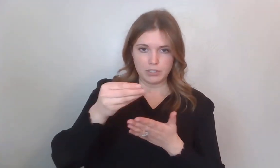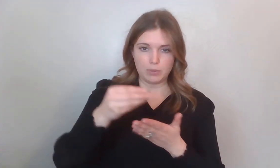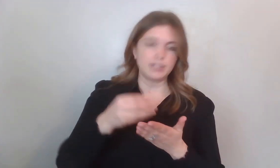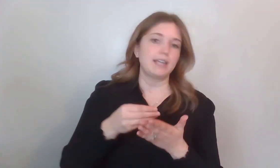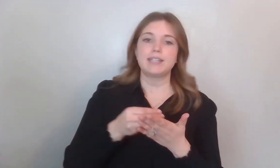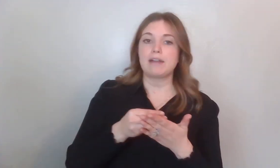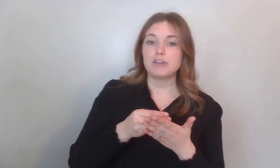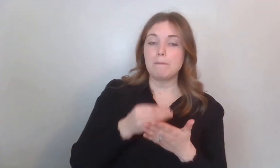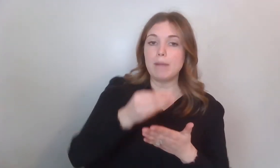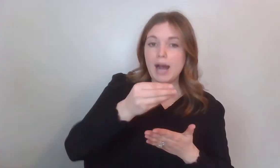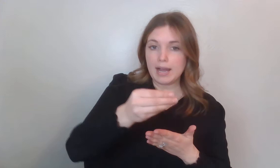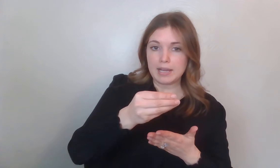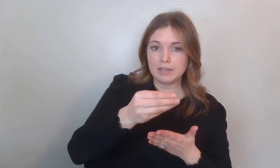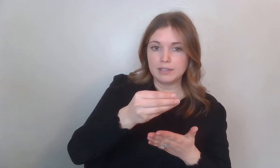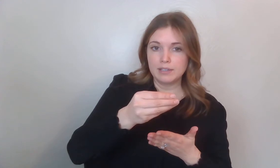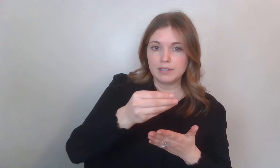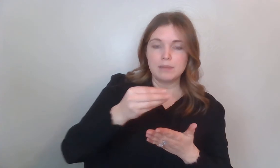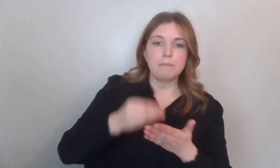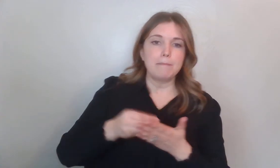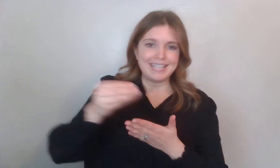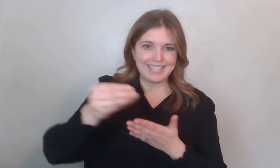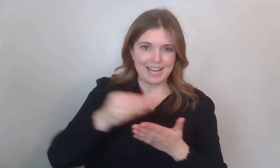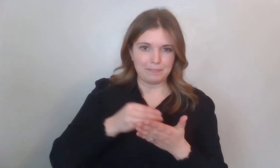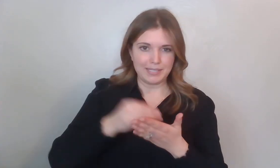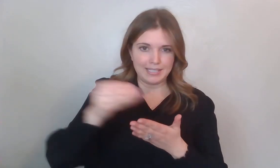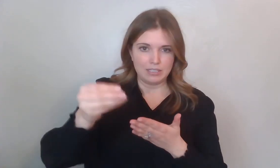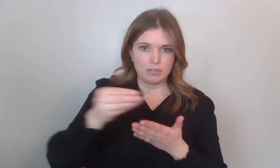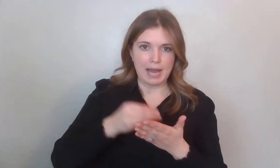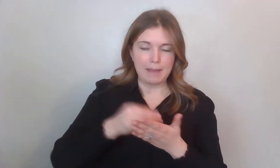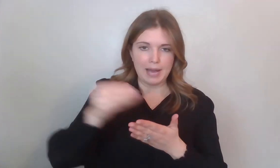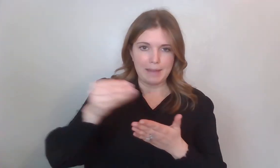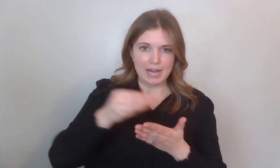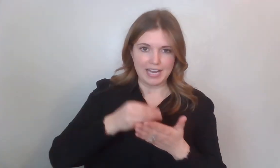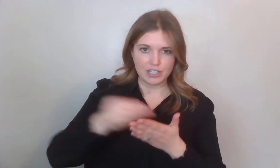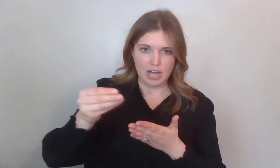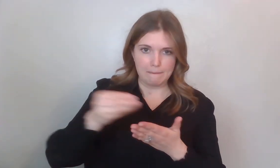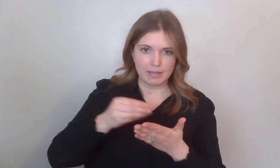So it's that sign for BUY many times BUY BUY BUY SHOPPING